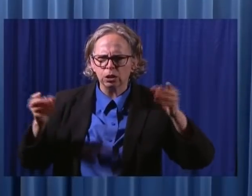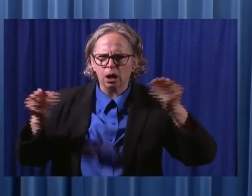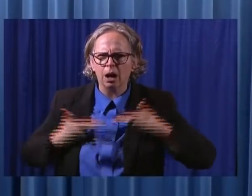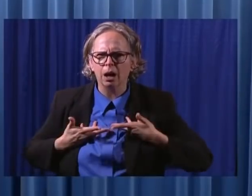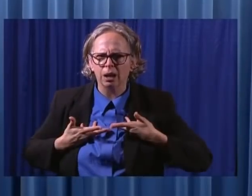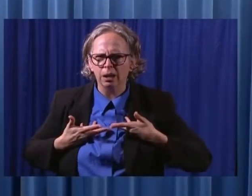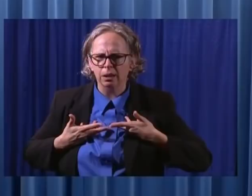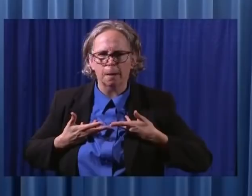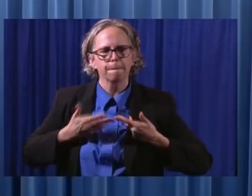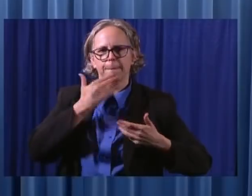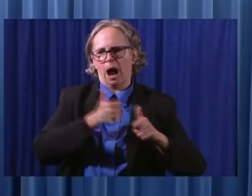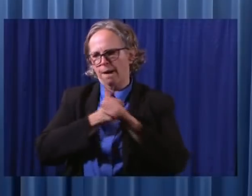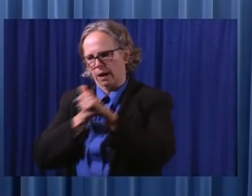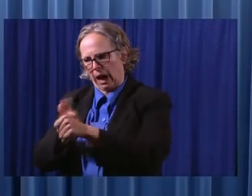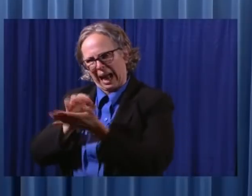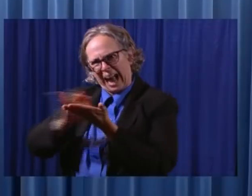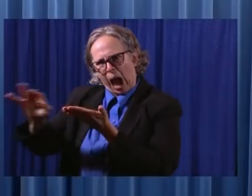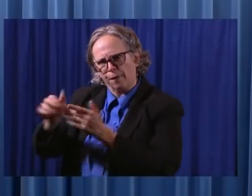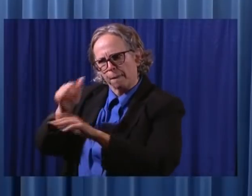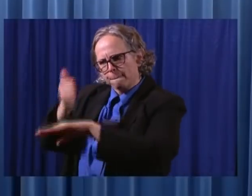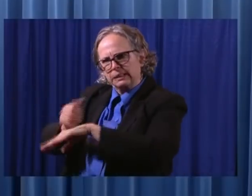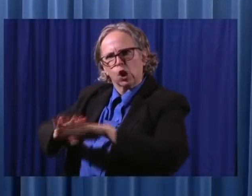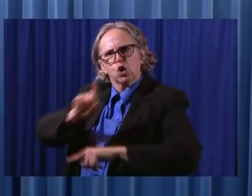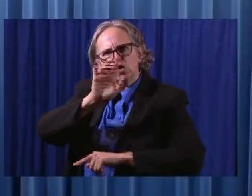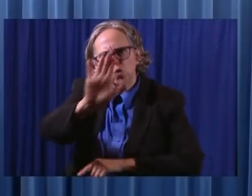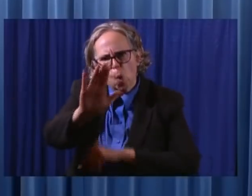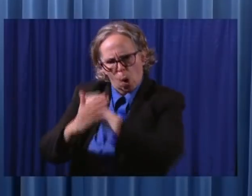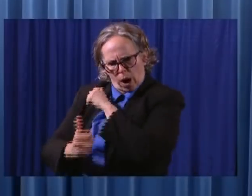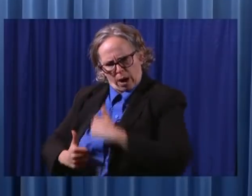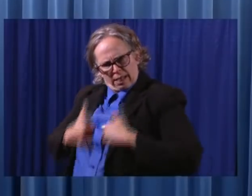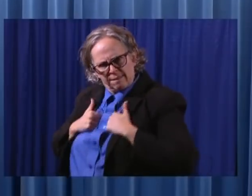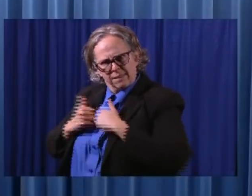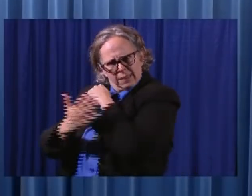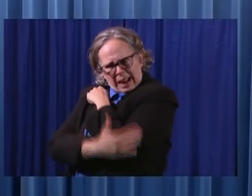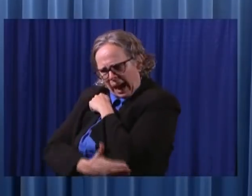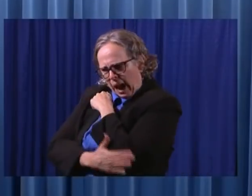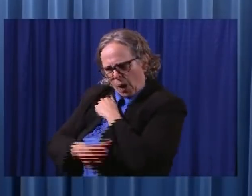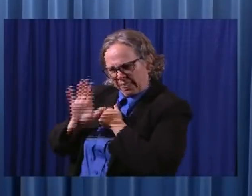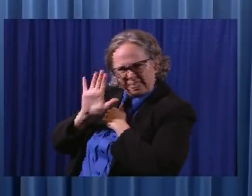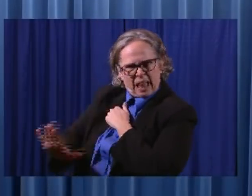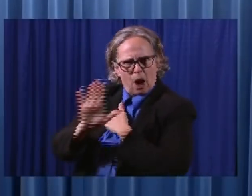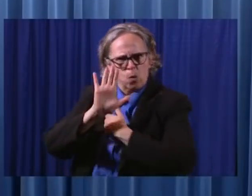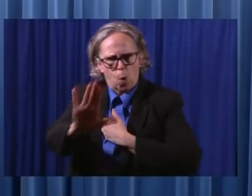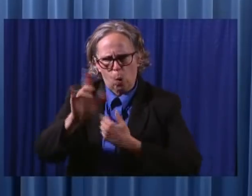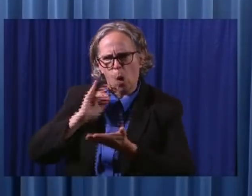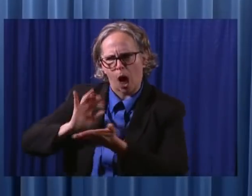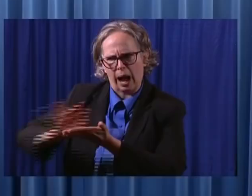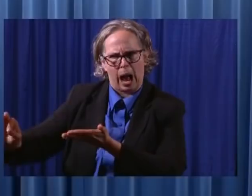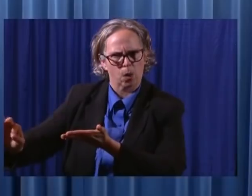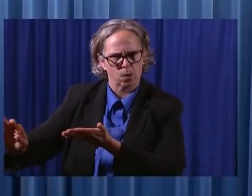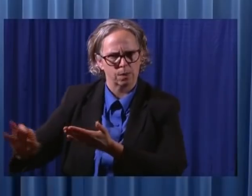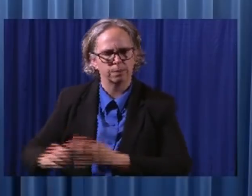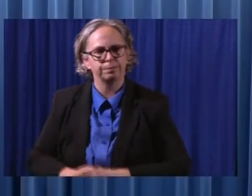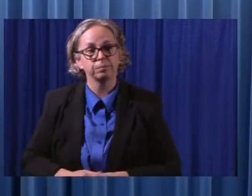FRANKLIN COUNTY, WHAT GETS RECORDED ON THIS ONE IS THE COUNTY WHERE THEY COME FROM.